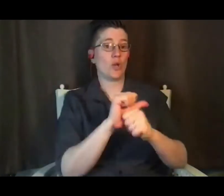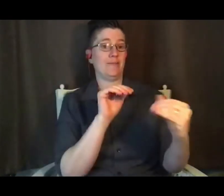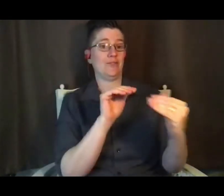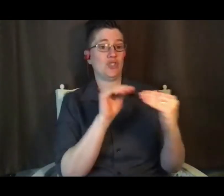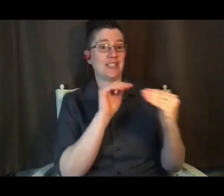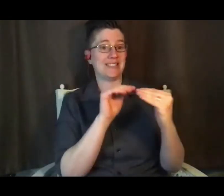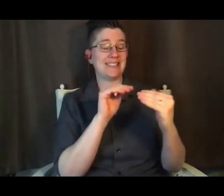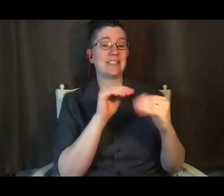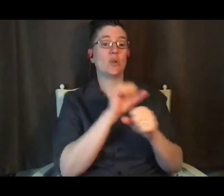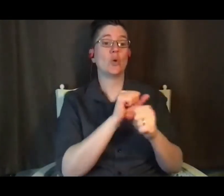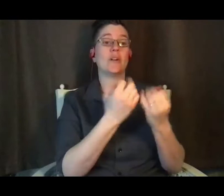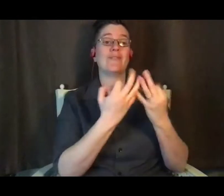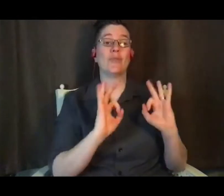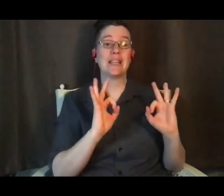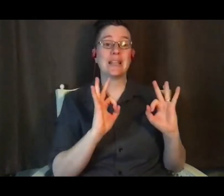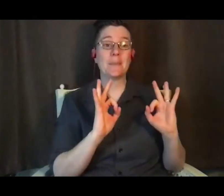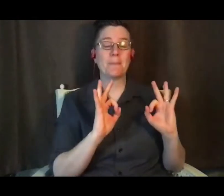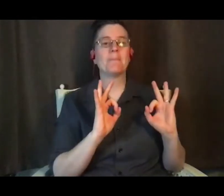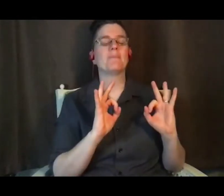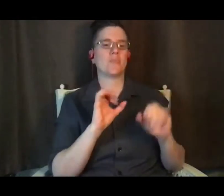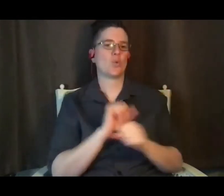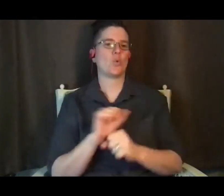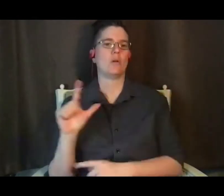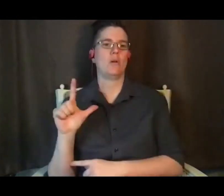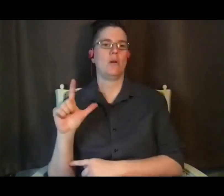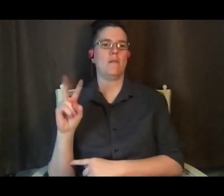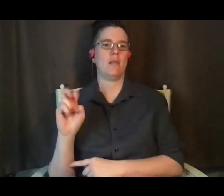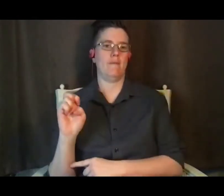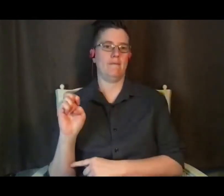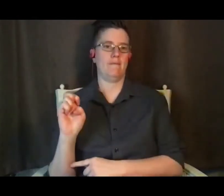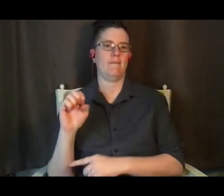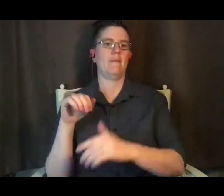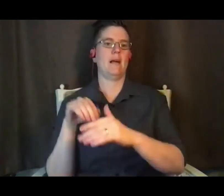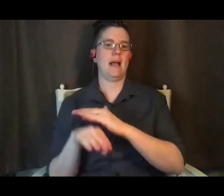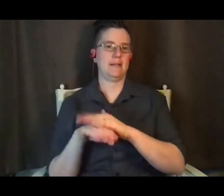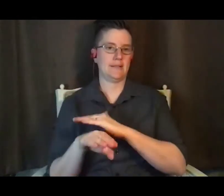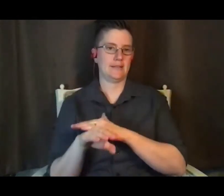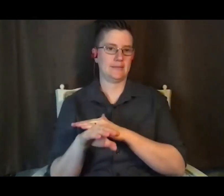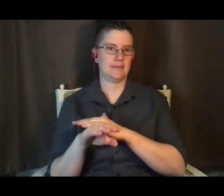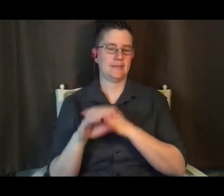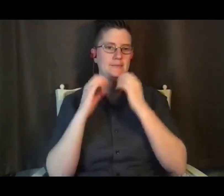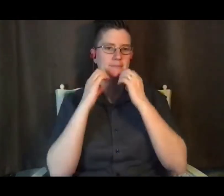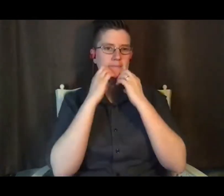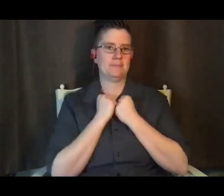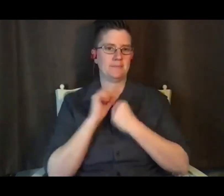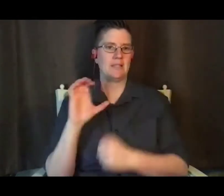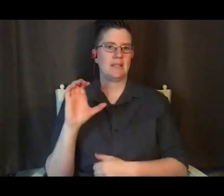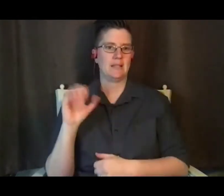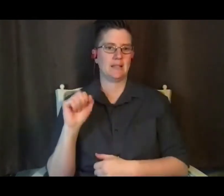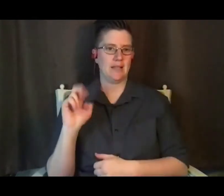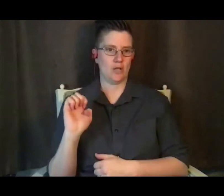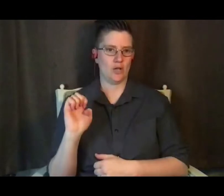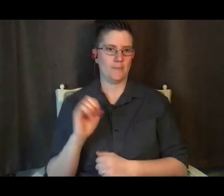is the work of love and access and care because if we cannot practice love for one another then